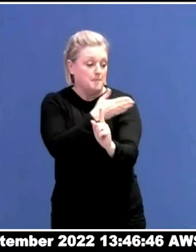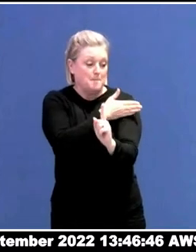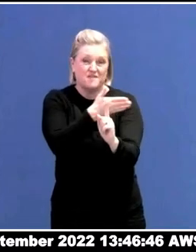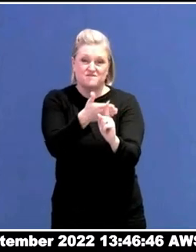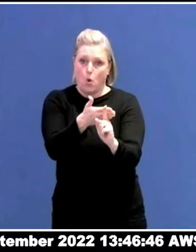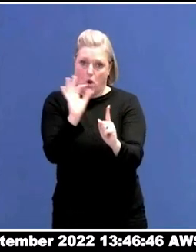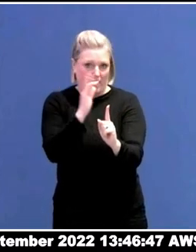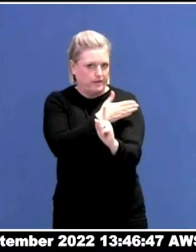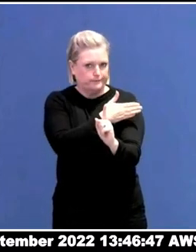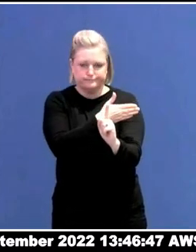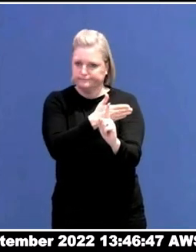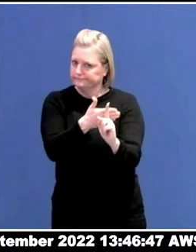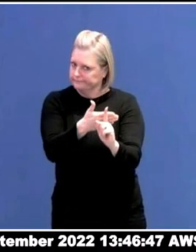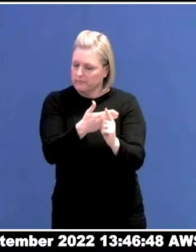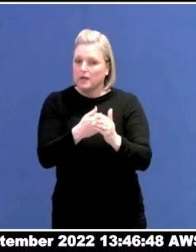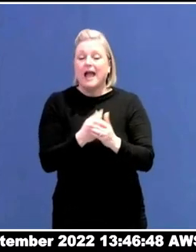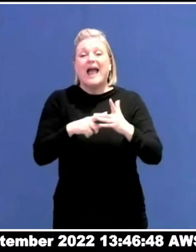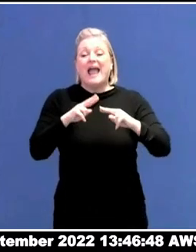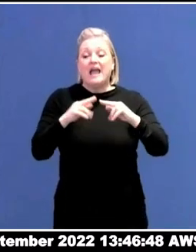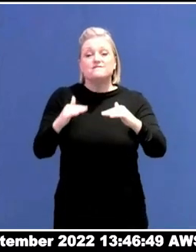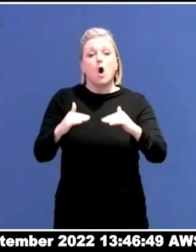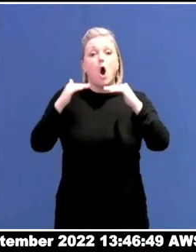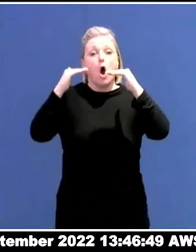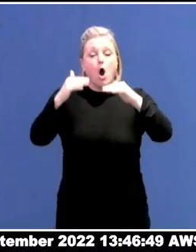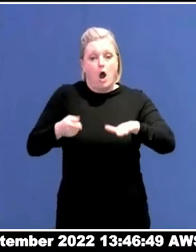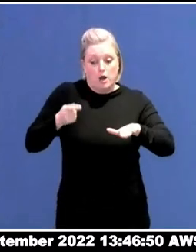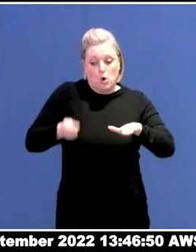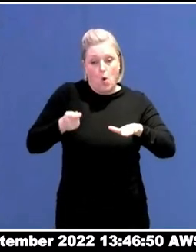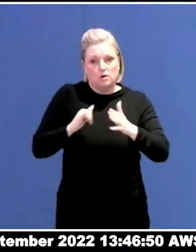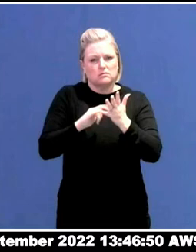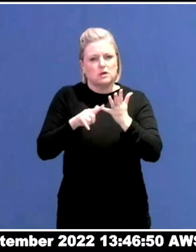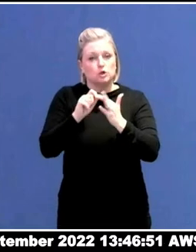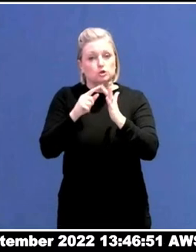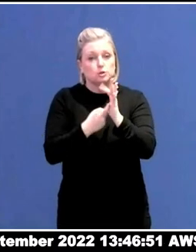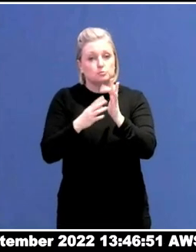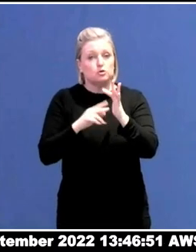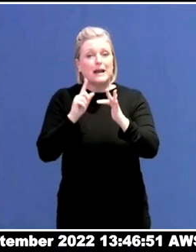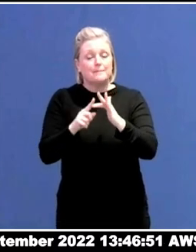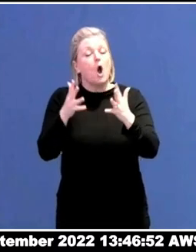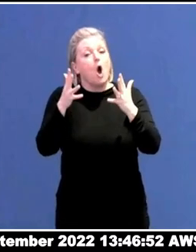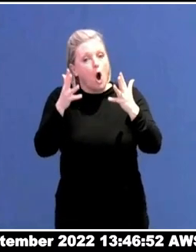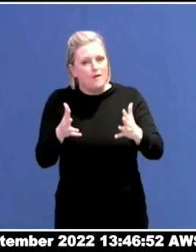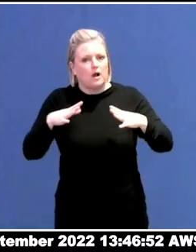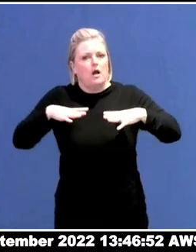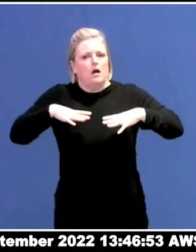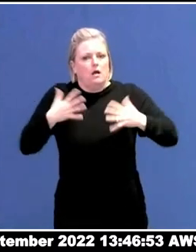from the Supreme Court, that they are not necessarily sent to the prison in adequate